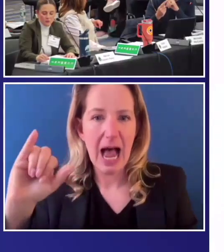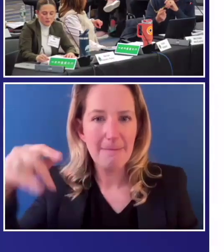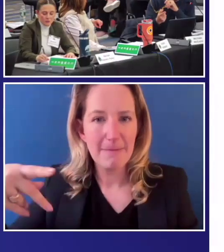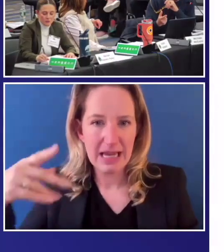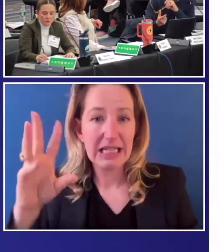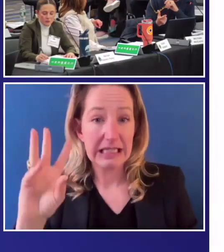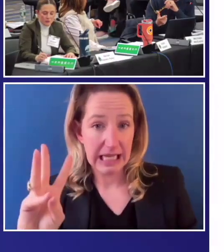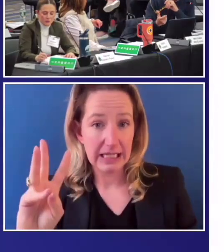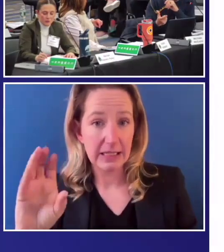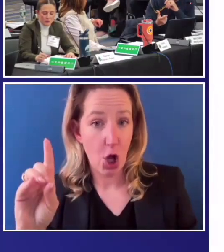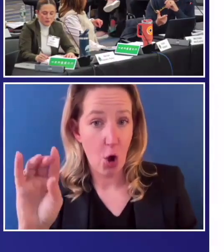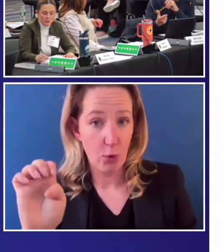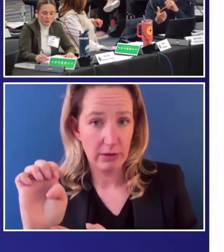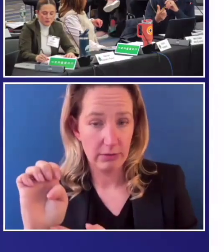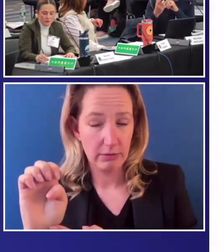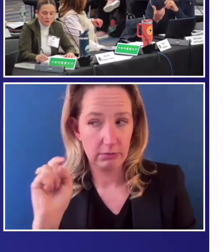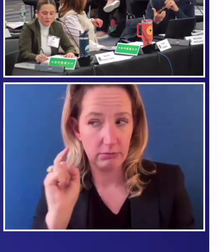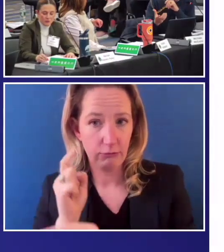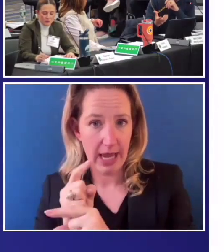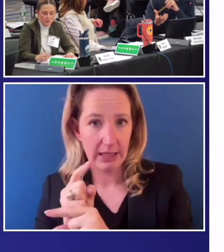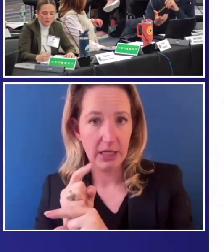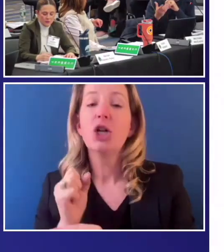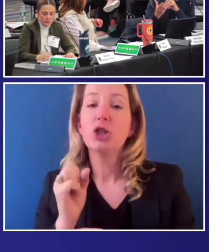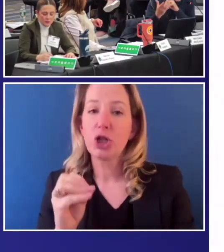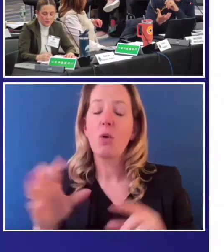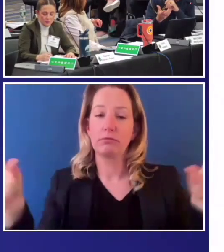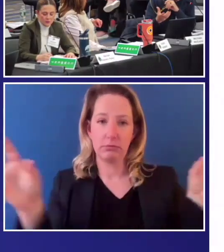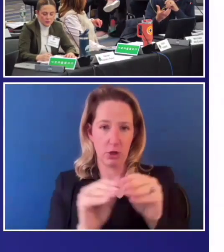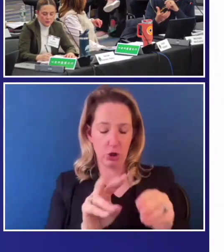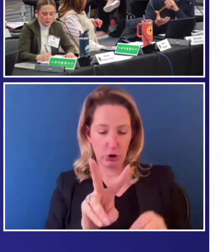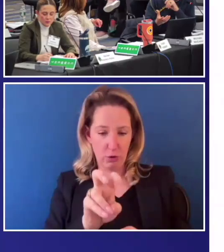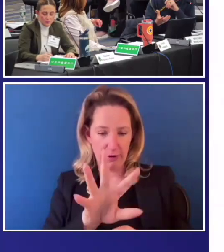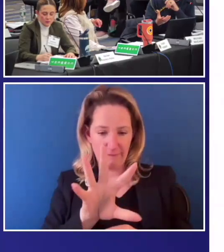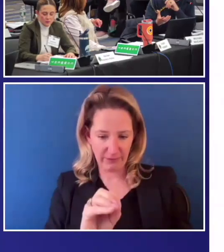Is that, is that what we're saying? So of those 250 Title IV completers,